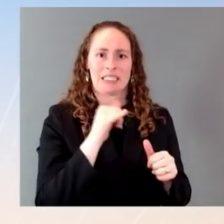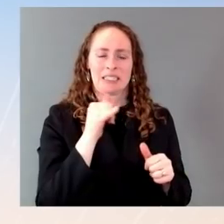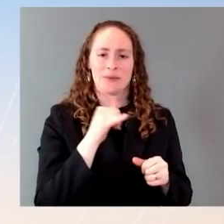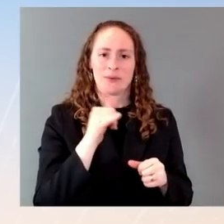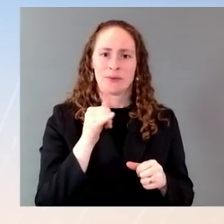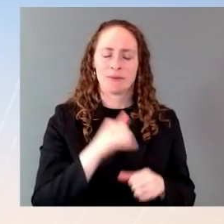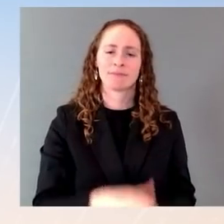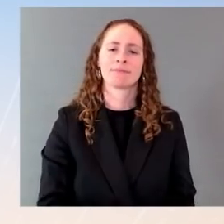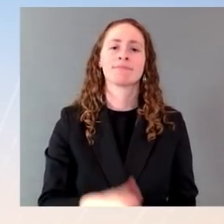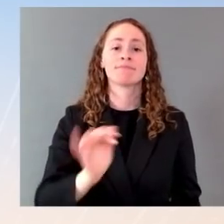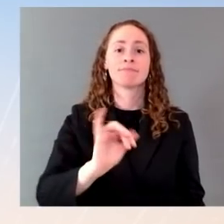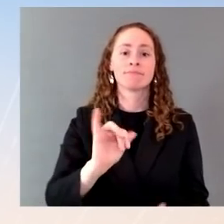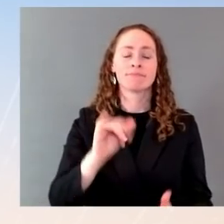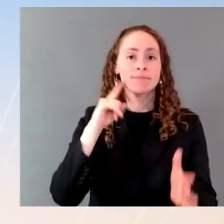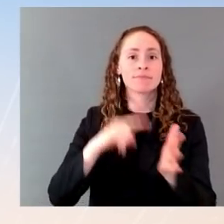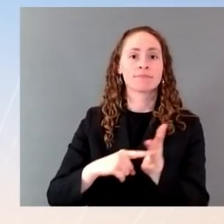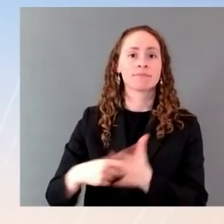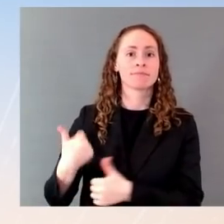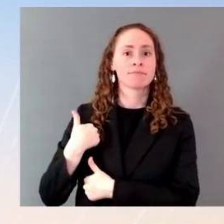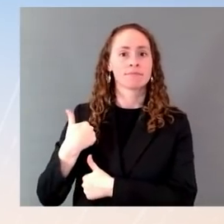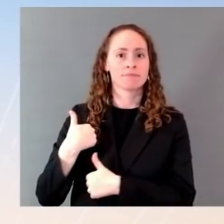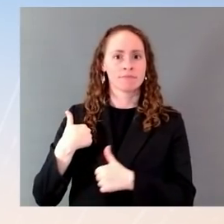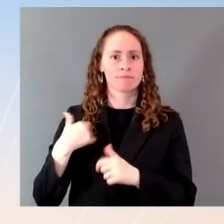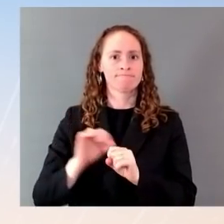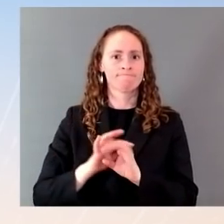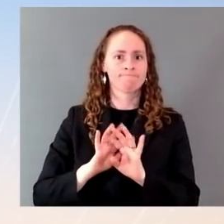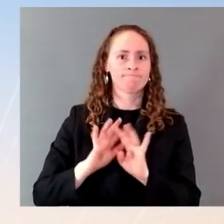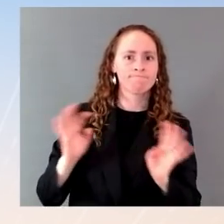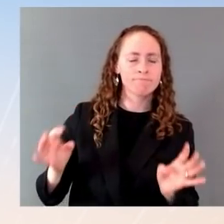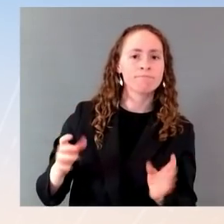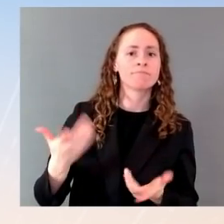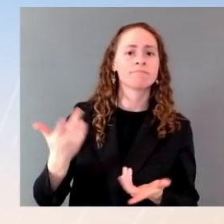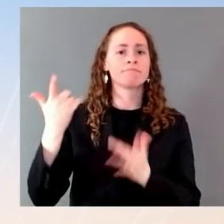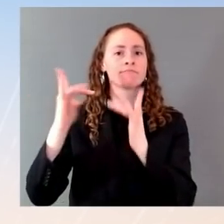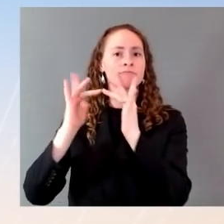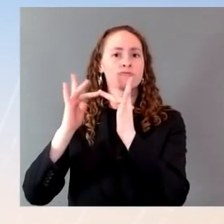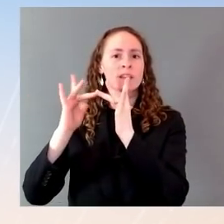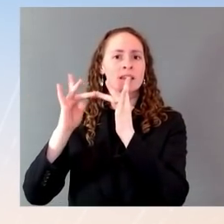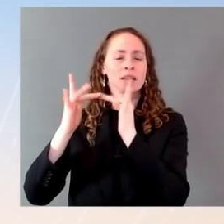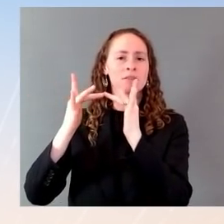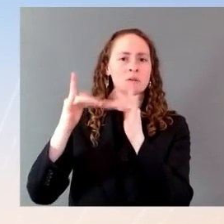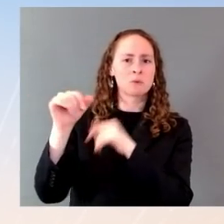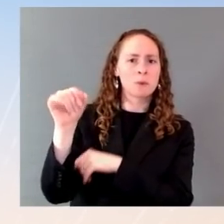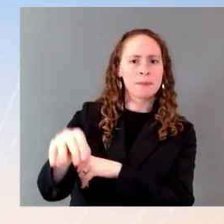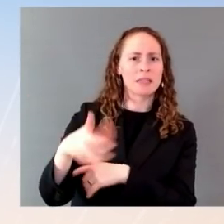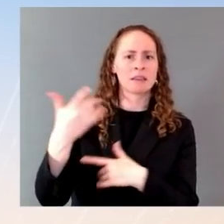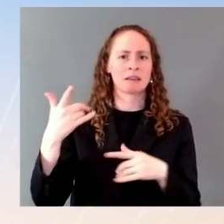some lessons post twent- -- in 2014, leading up to it. I think what's important to also note